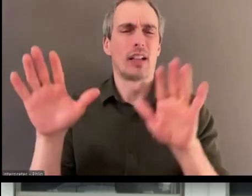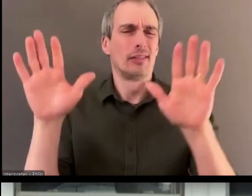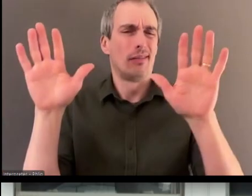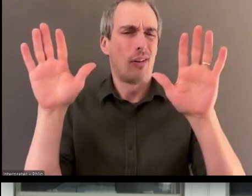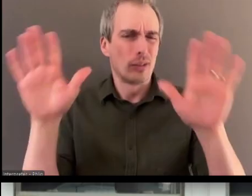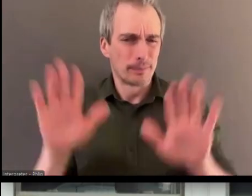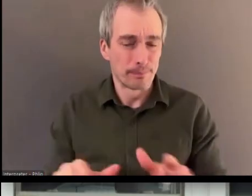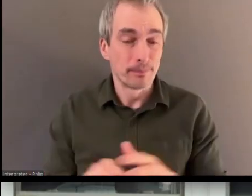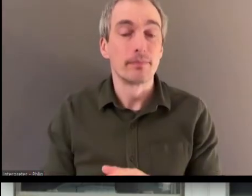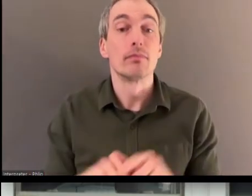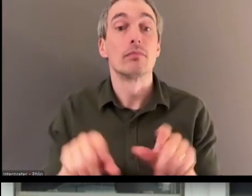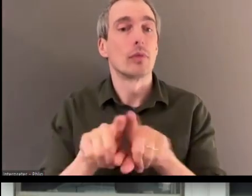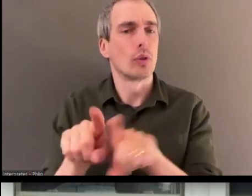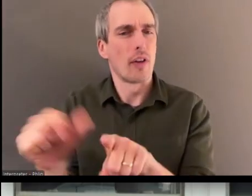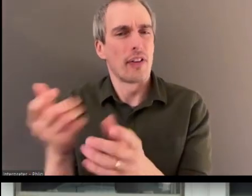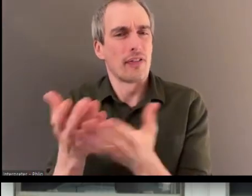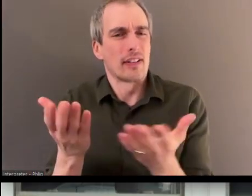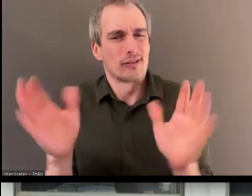program. So you can have your...